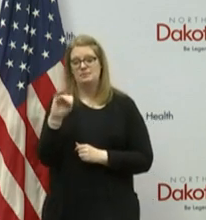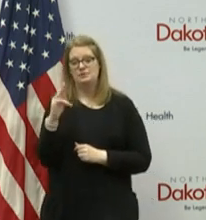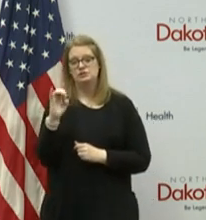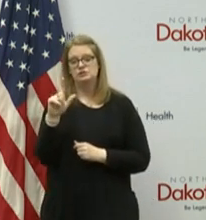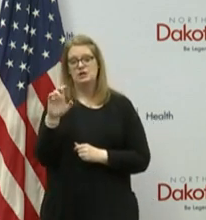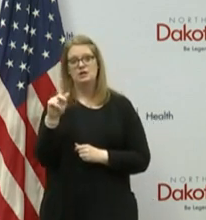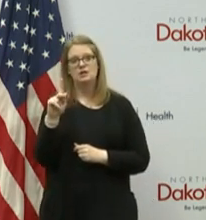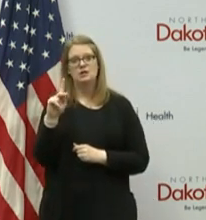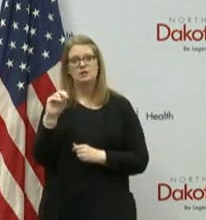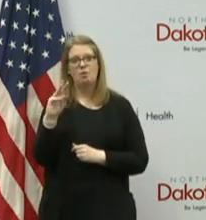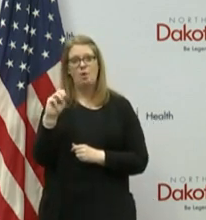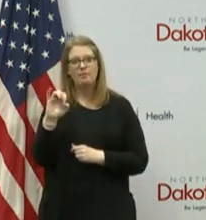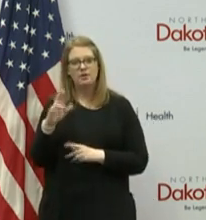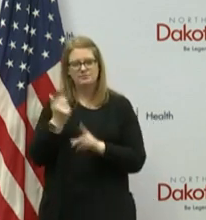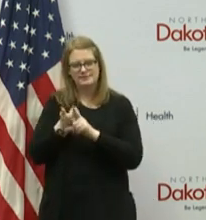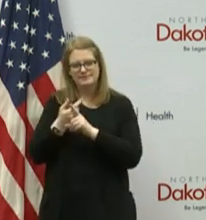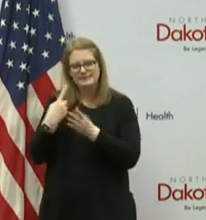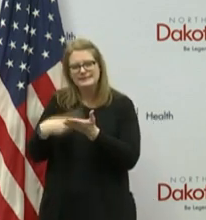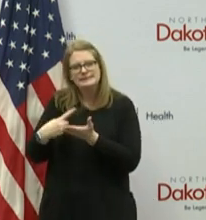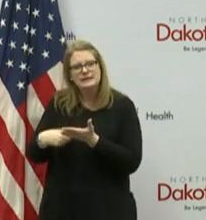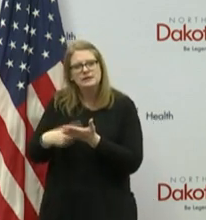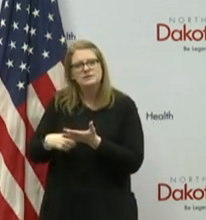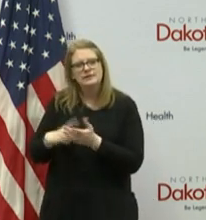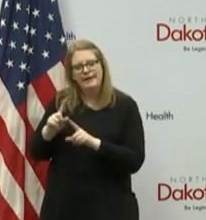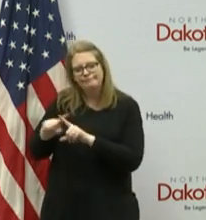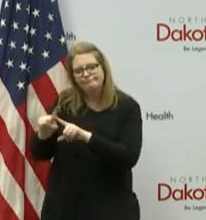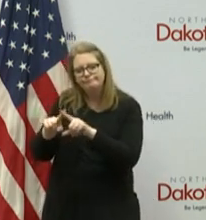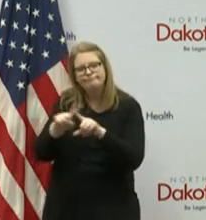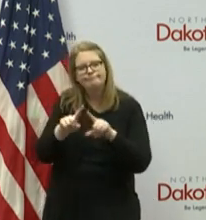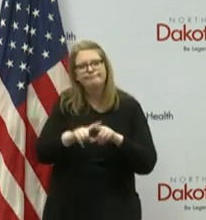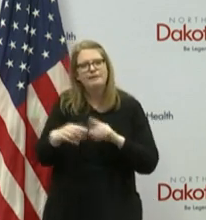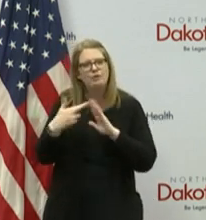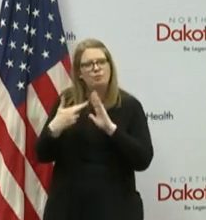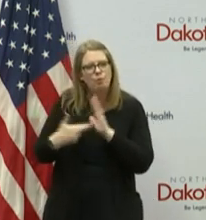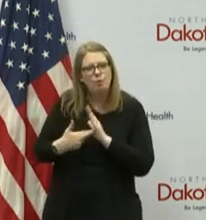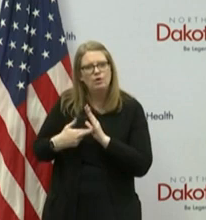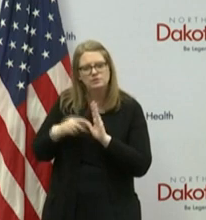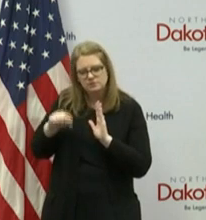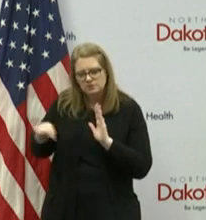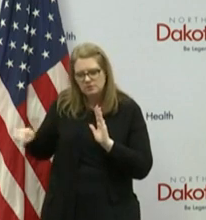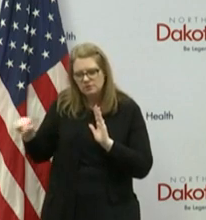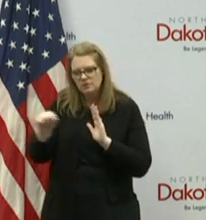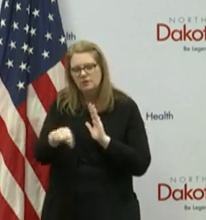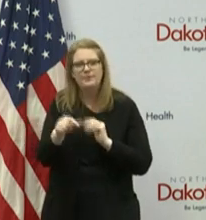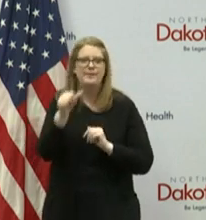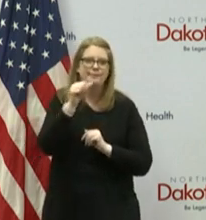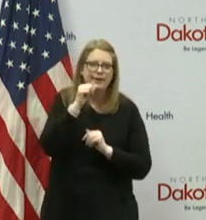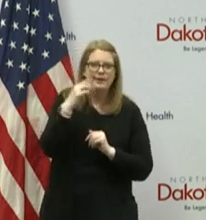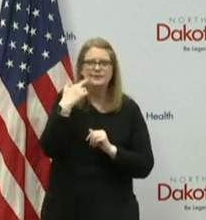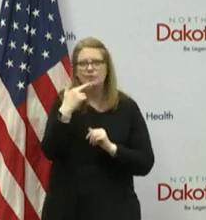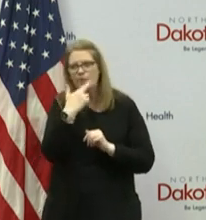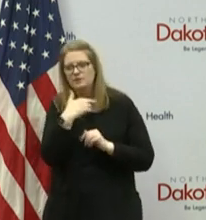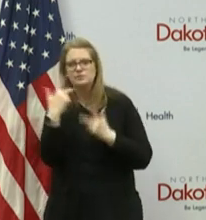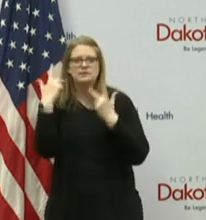ALL REAL OPENINGS ARE VOLUNTARY. YESTERDAY WHEN WE HAD MICHELLE COMER HERE SHE TALKED ABOUT SPECIFIC GUIDELINES THAT WERE